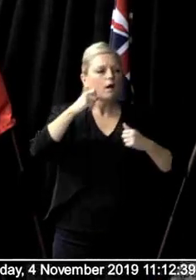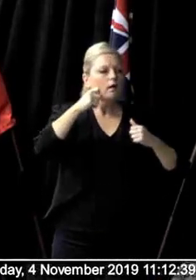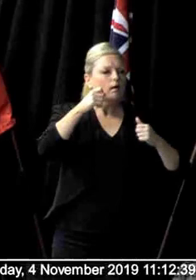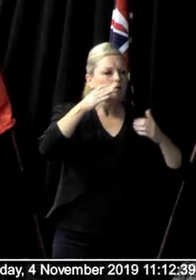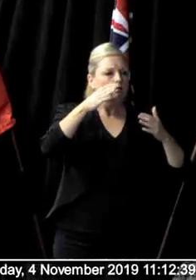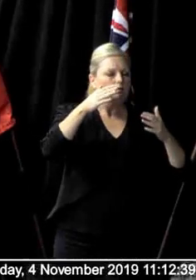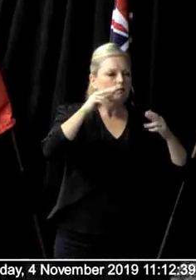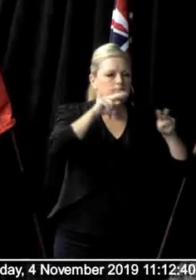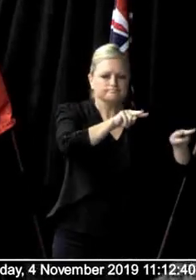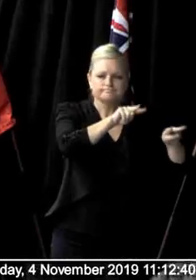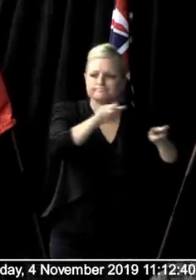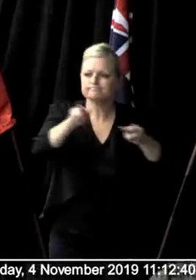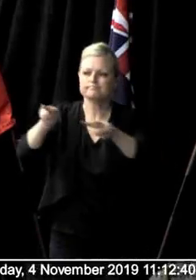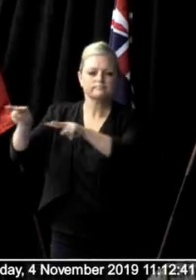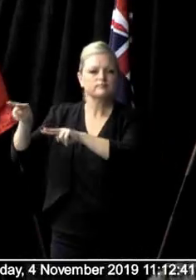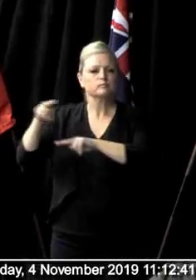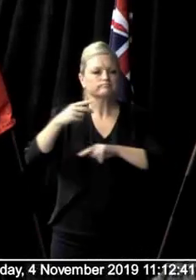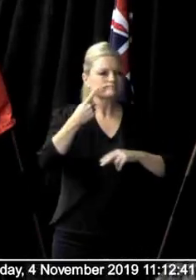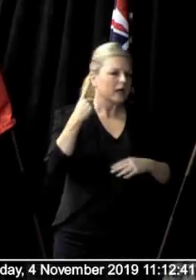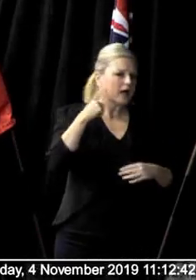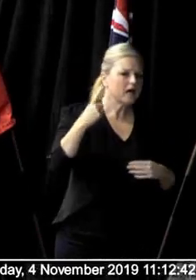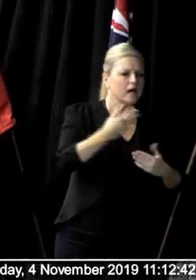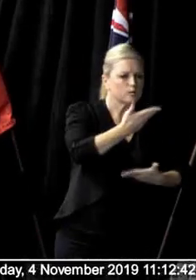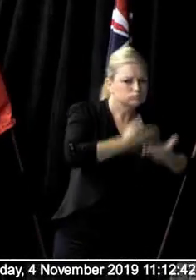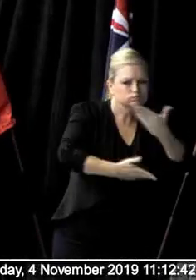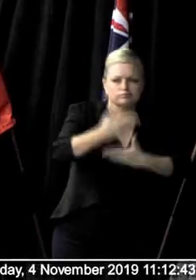disability and their parents or carers, this hearing will also look at